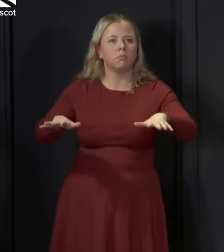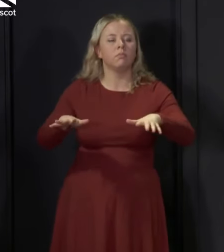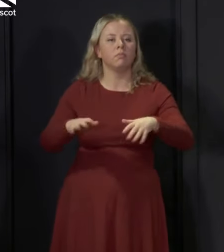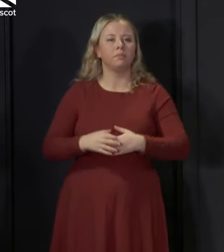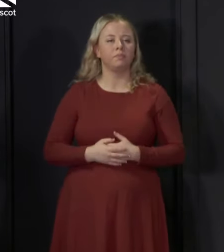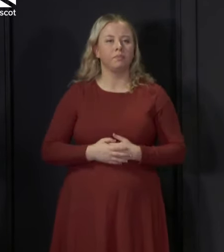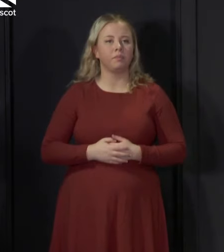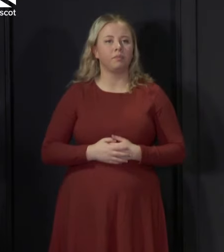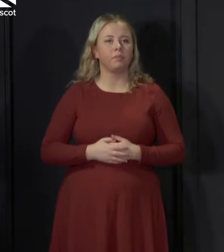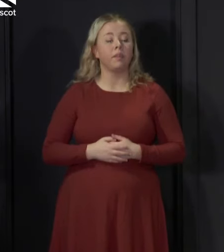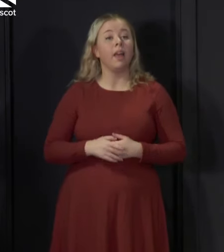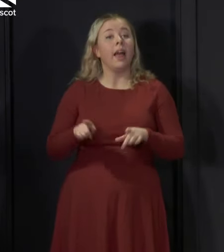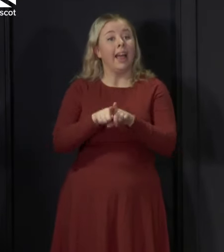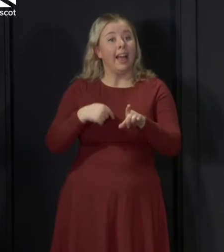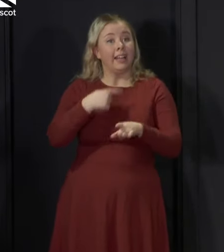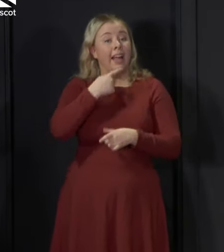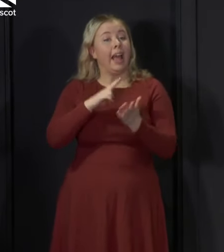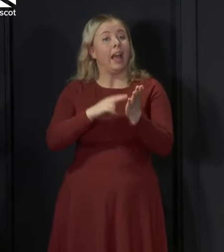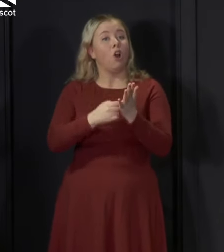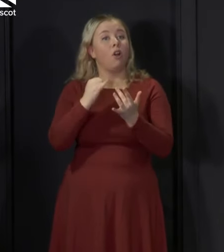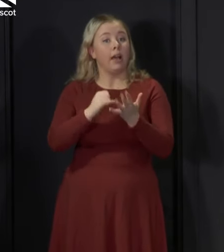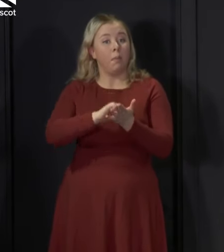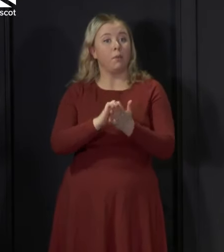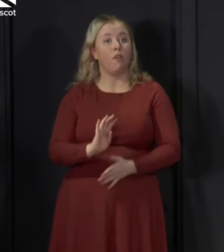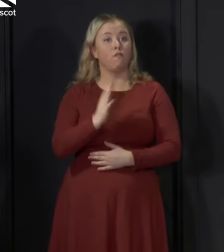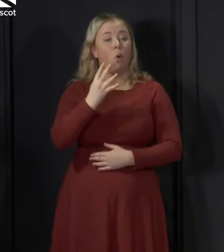As I said NRS published the fourth of its weekly reports today. It covers the period